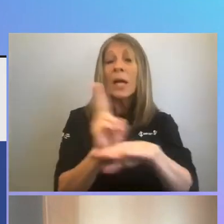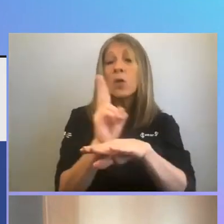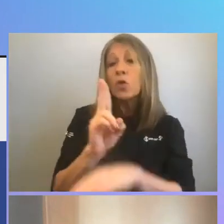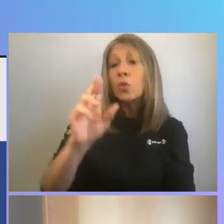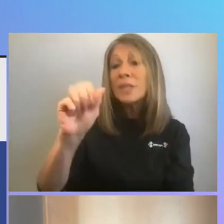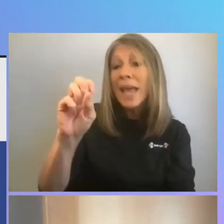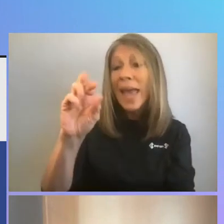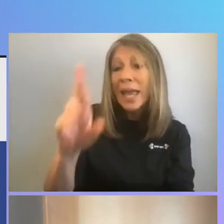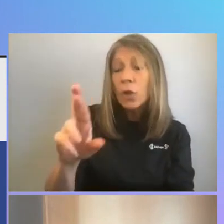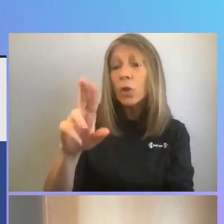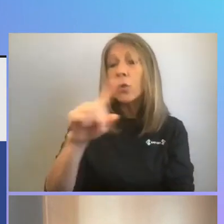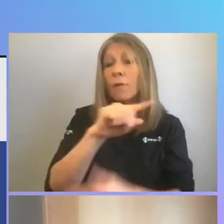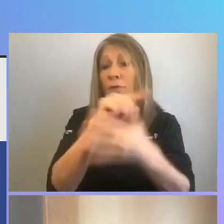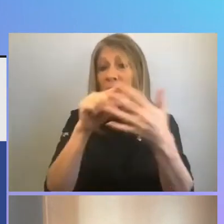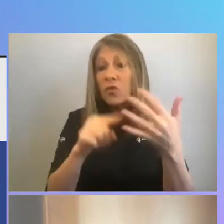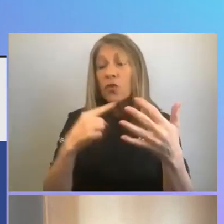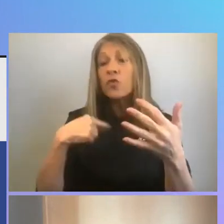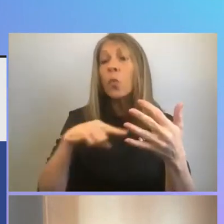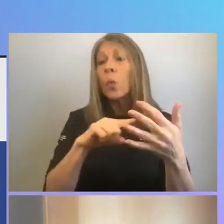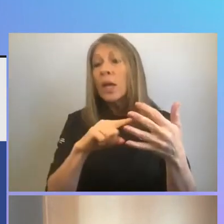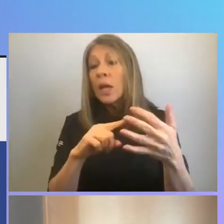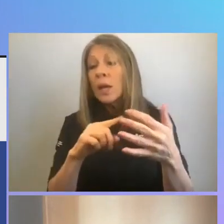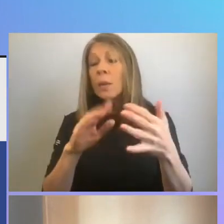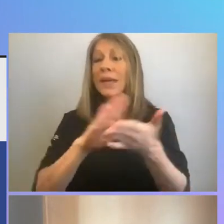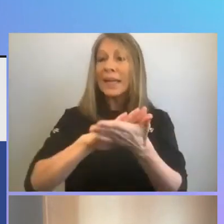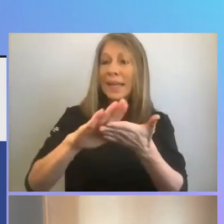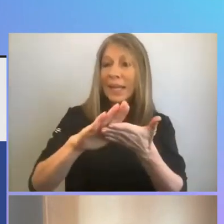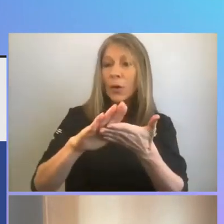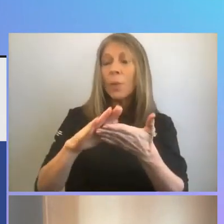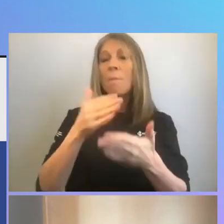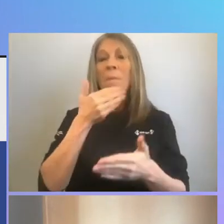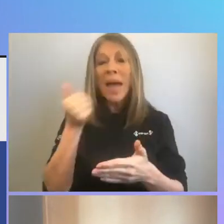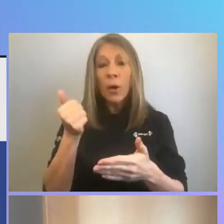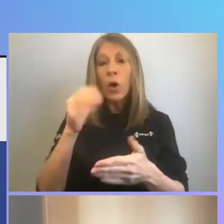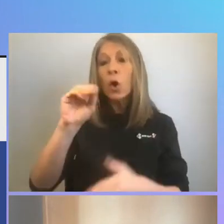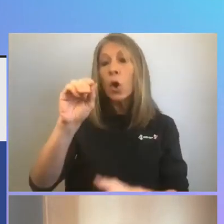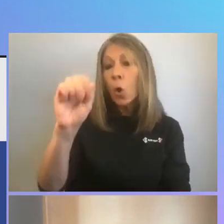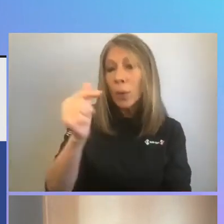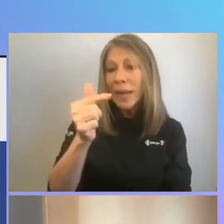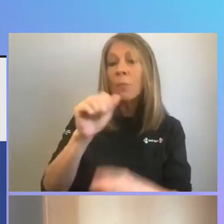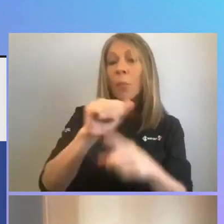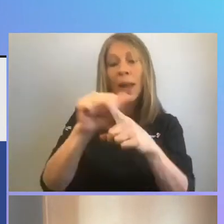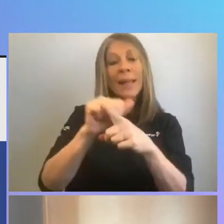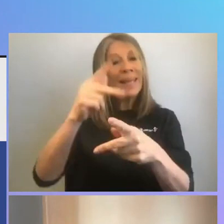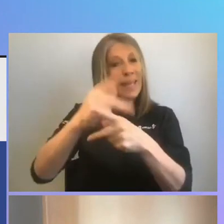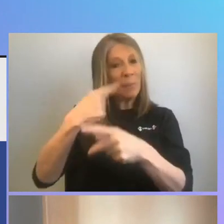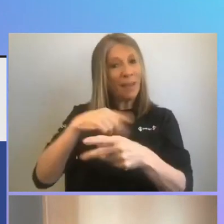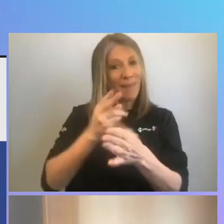optimization features, we were prompted towards cleaner coding practices. So keeping us honest right. And then we had our